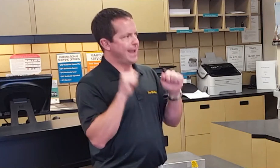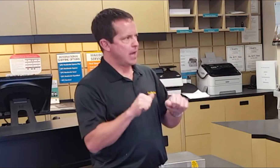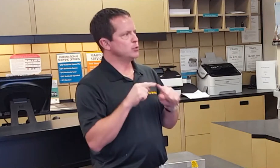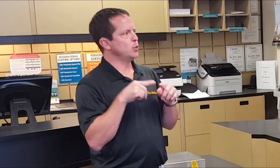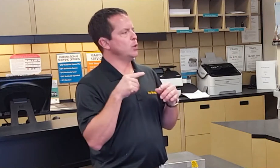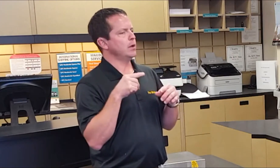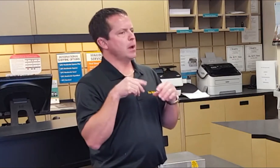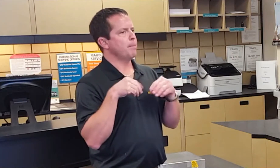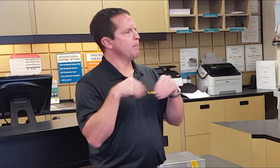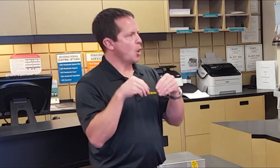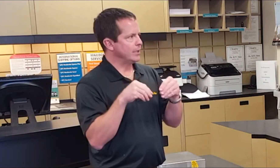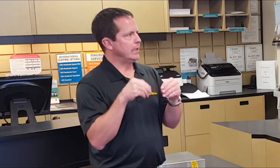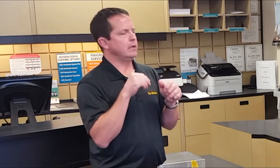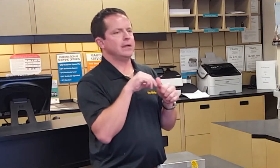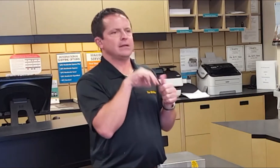Some of them include